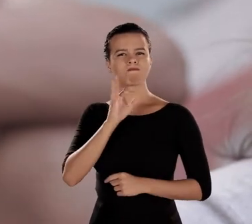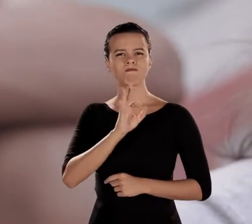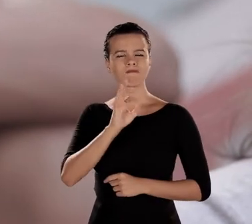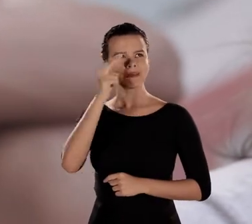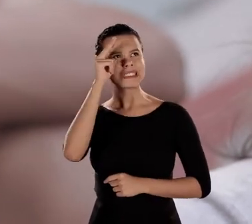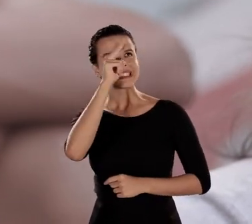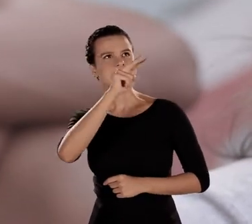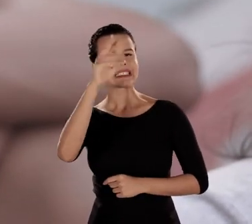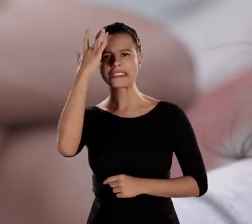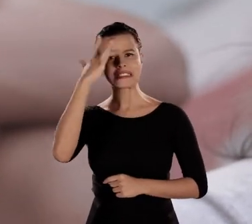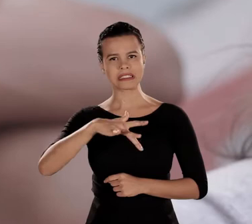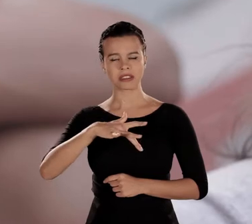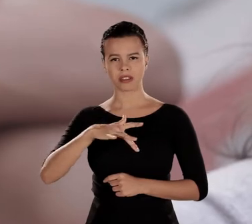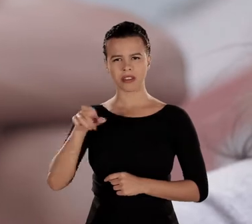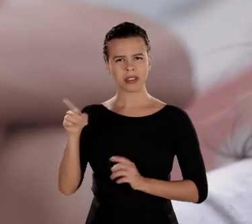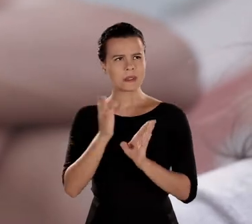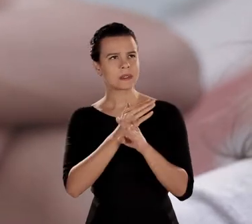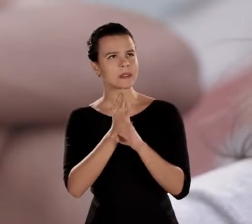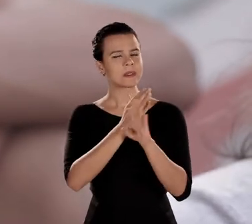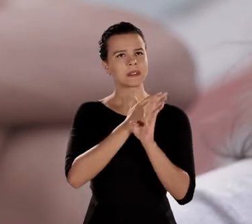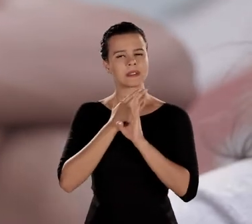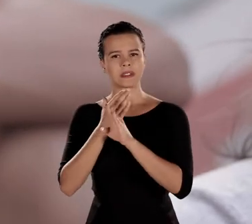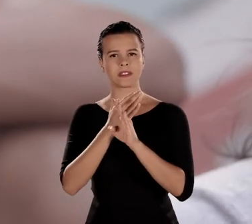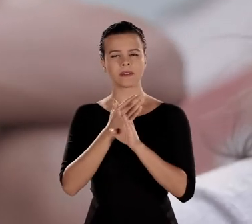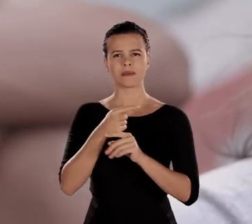She looked a bit lost, and asked the man next to her for help.